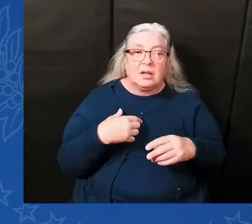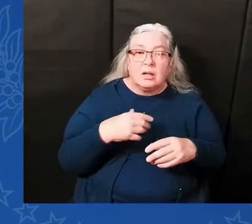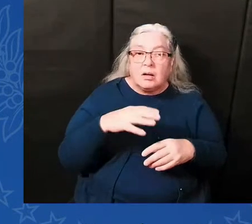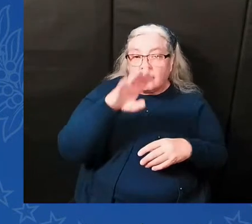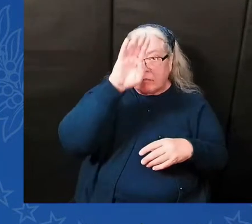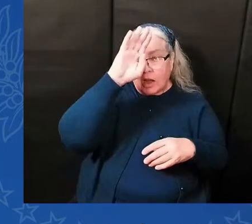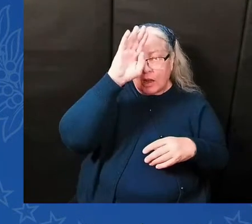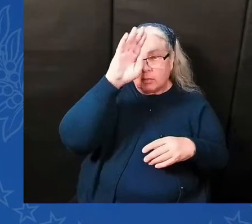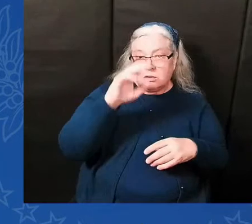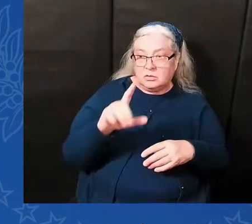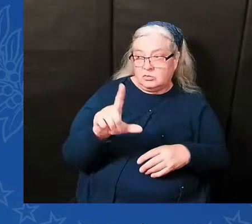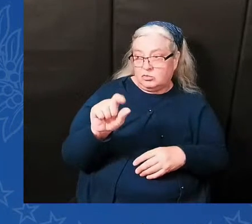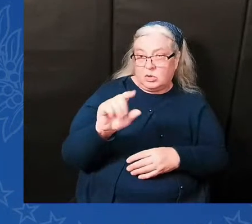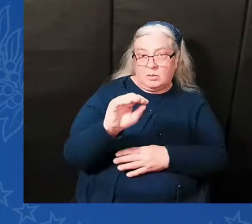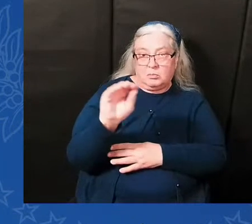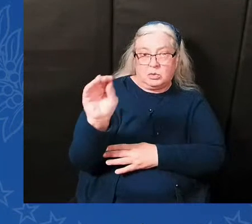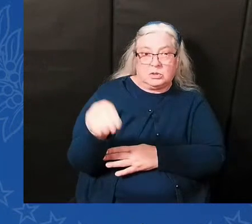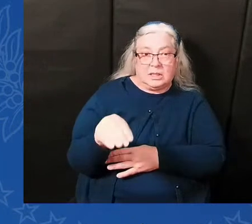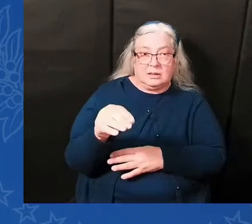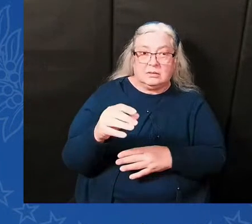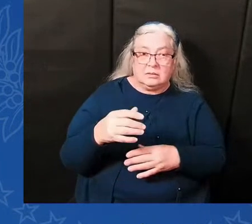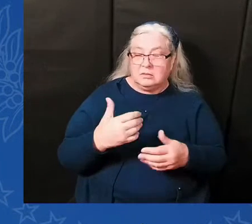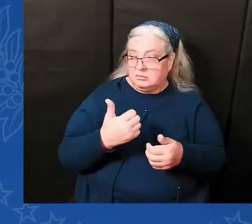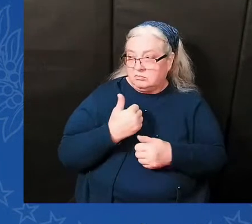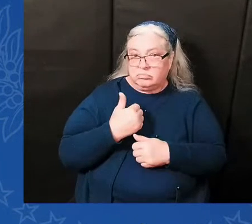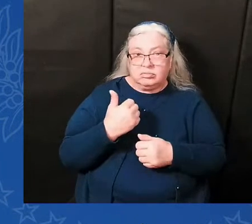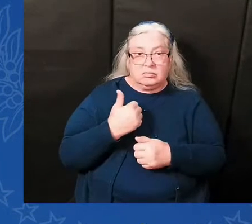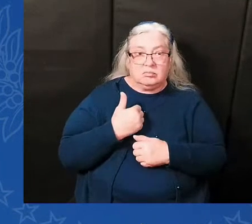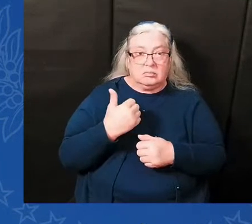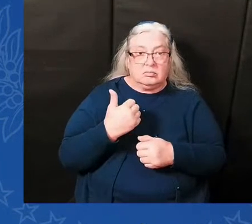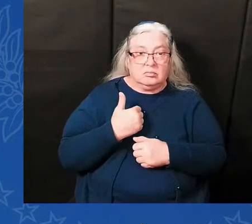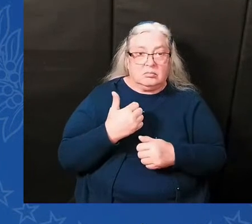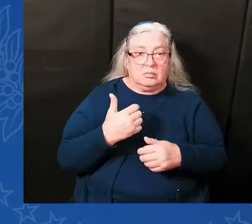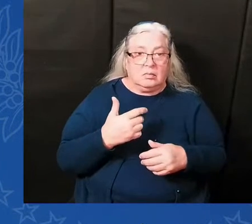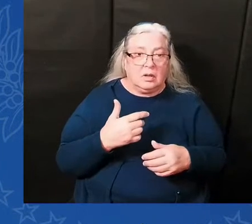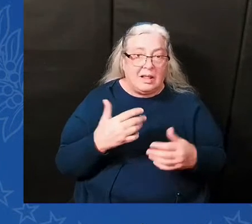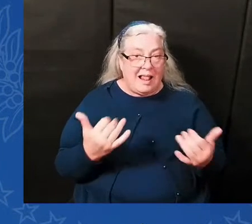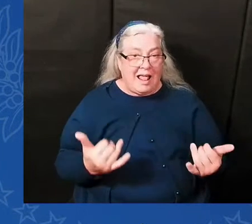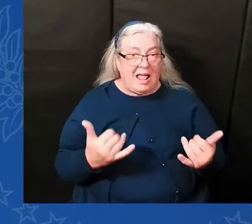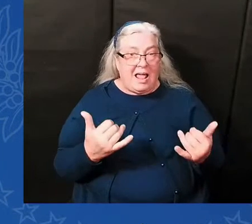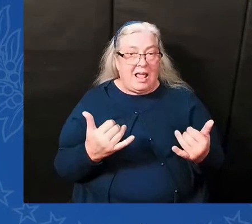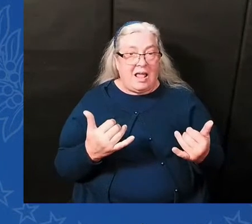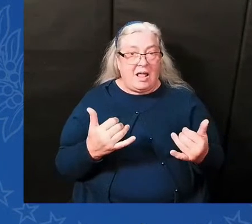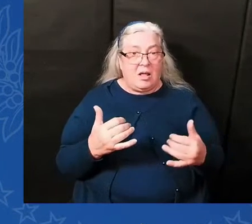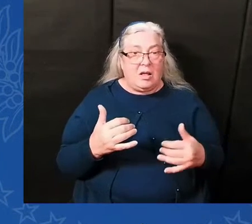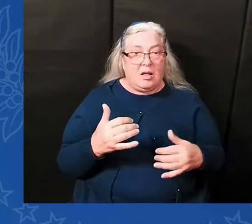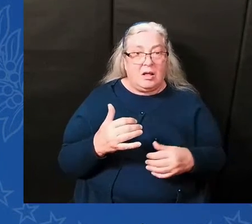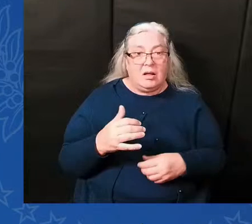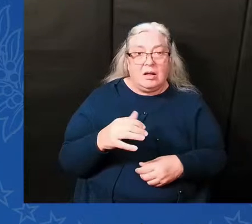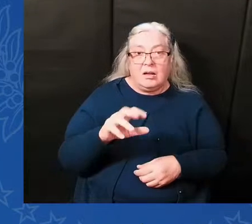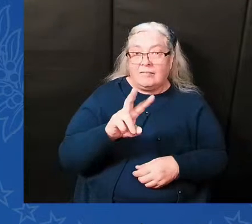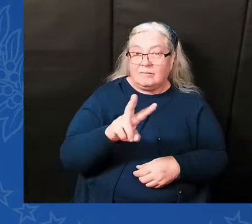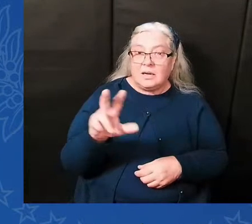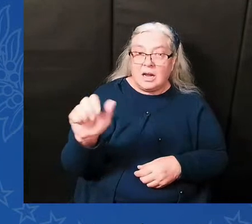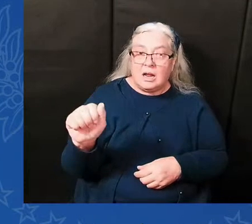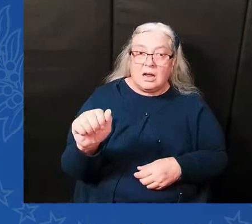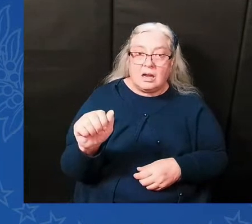You know, thanks to this law, the Department of Veterans Affairs has already provided free screening for over 4.5 million veterans